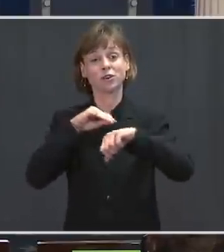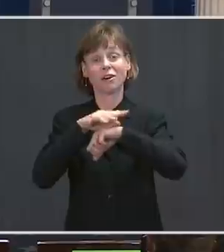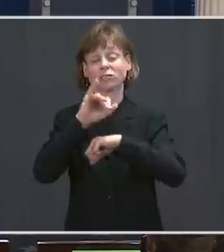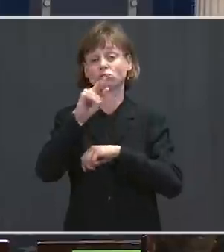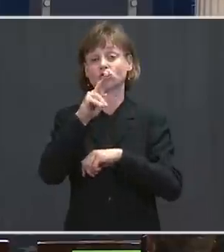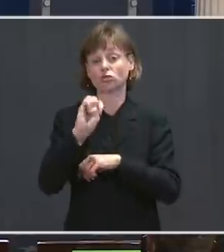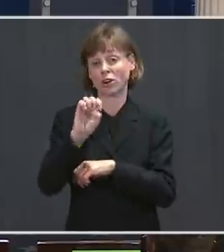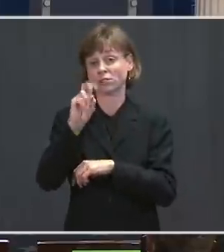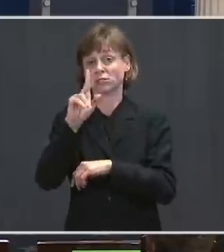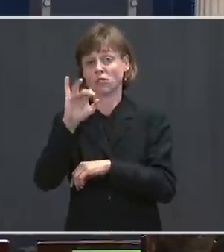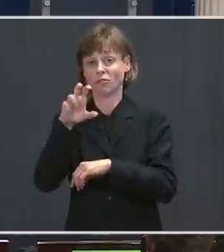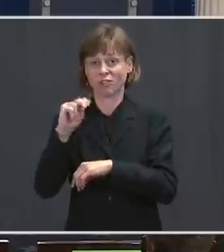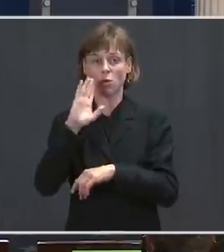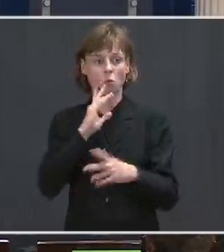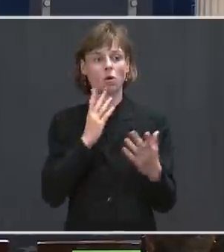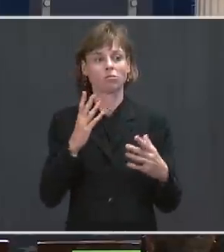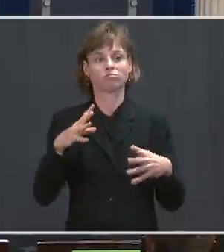I will be the bad cop as per usual over here.